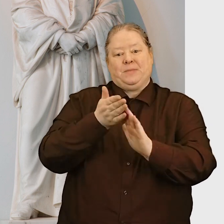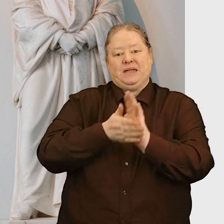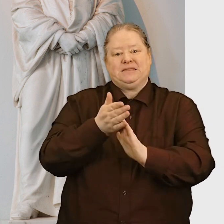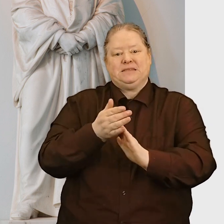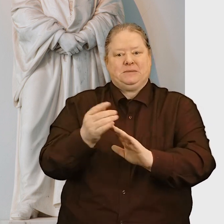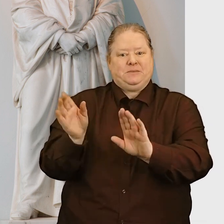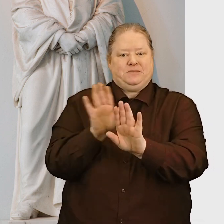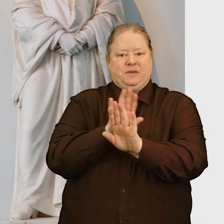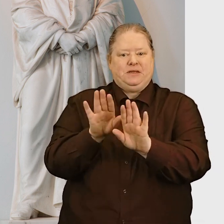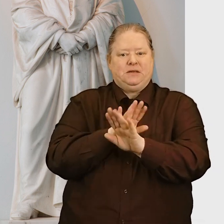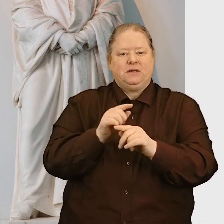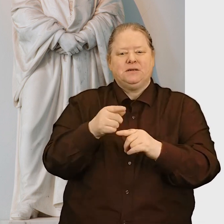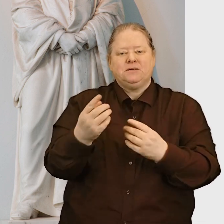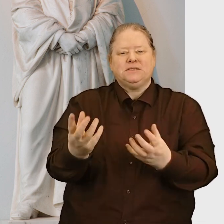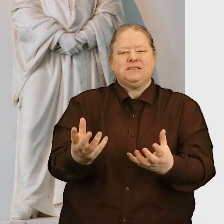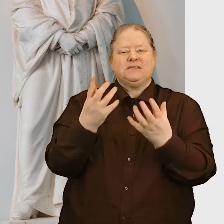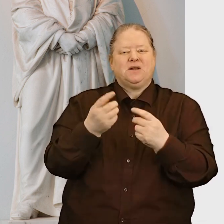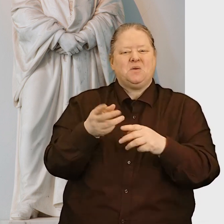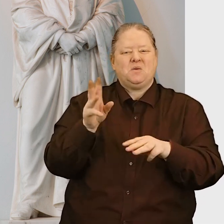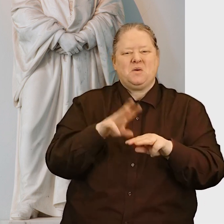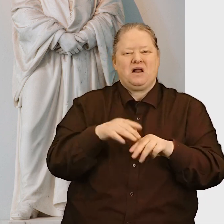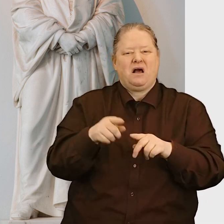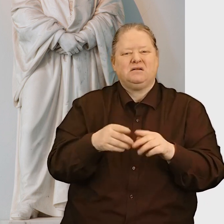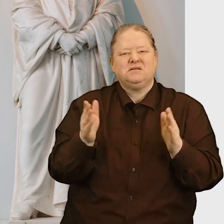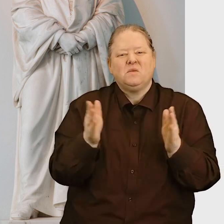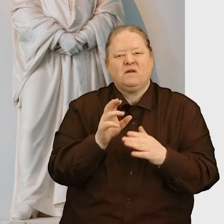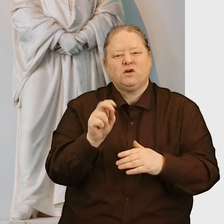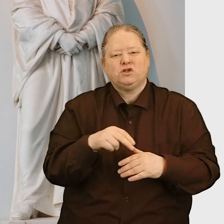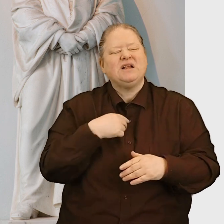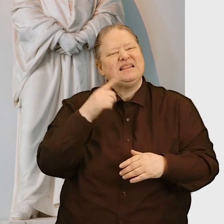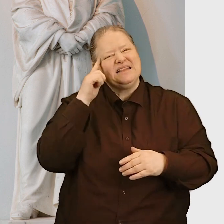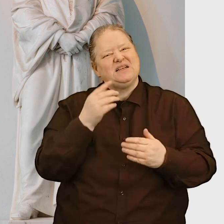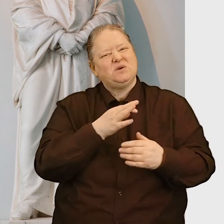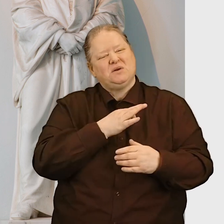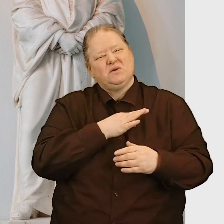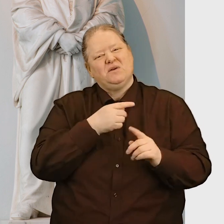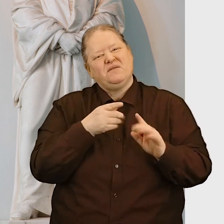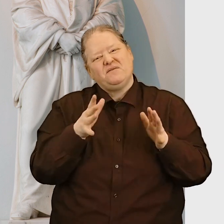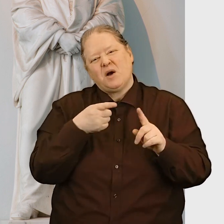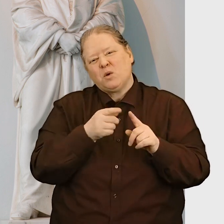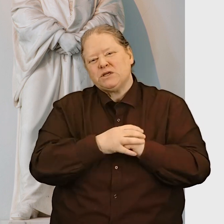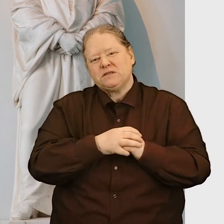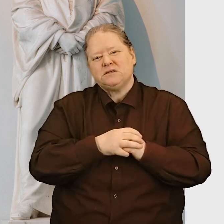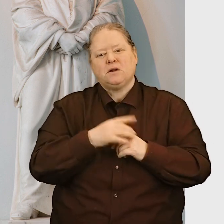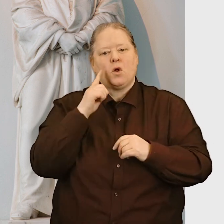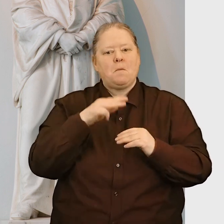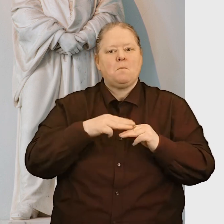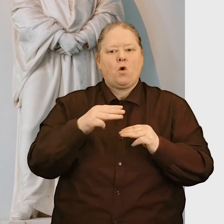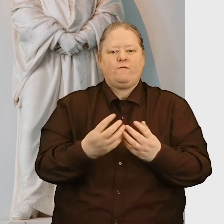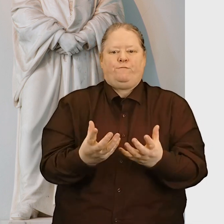them, and that this grand scale doesn't work quite so well on the smaller versions, which I think is probably a fair point. So it looks a lot fuller in his bigger statue.